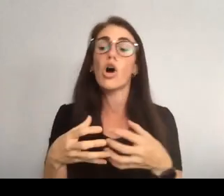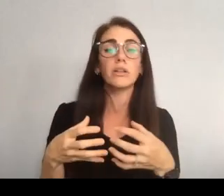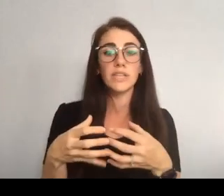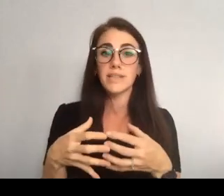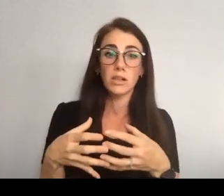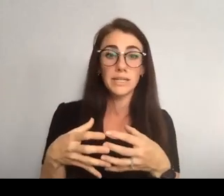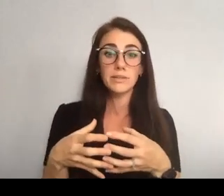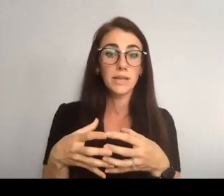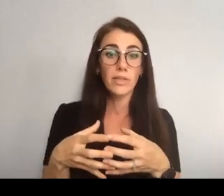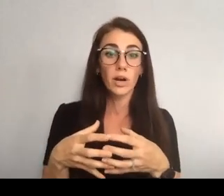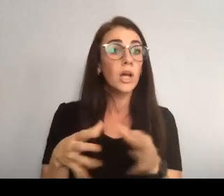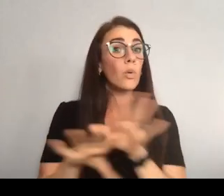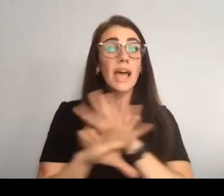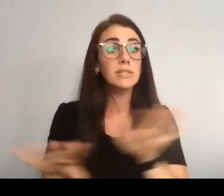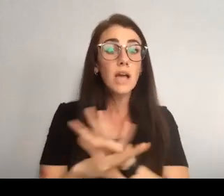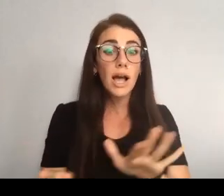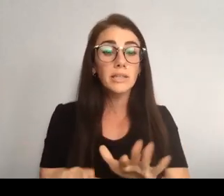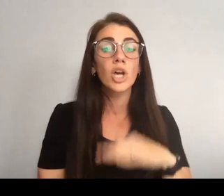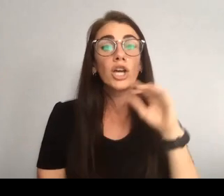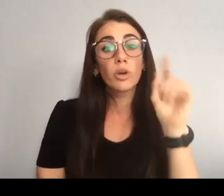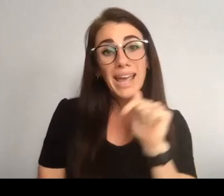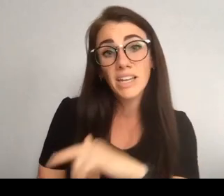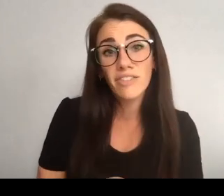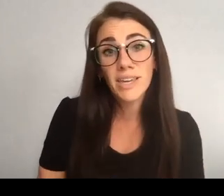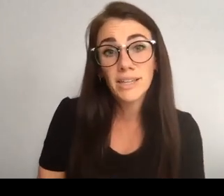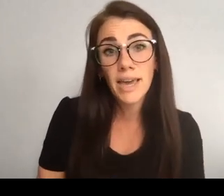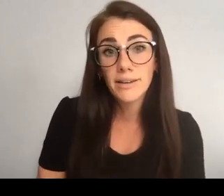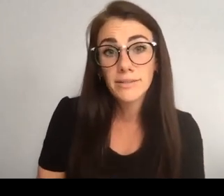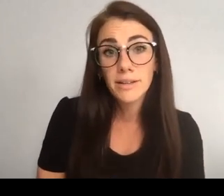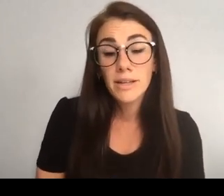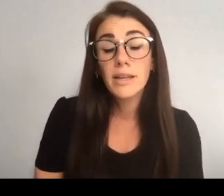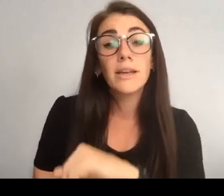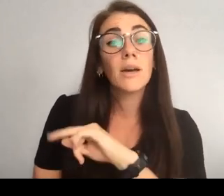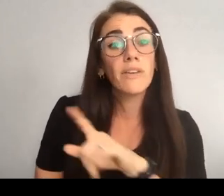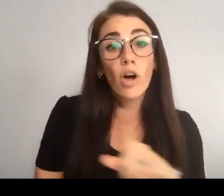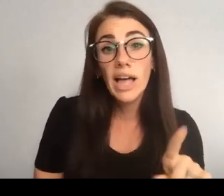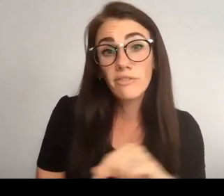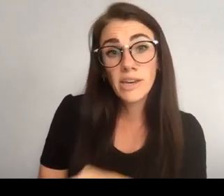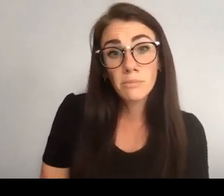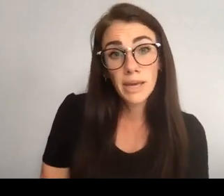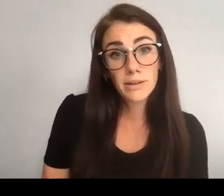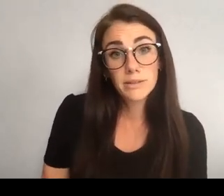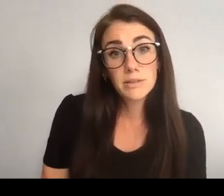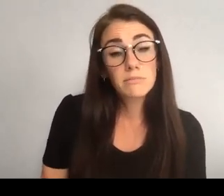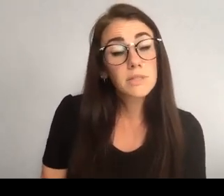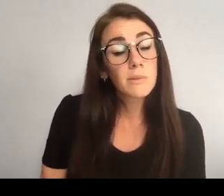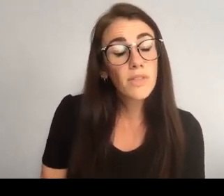all of these elements together without signs you're baking a vegan cake. We've all had vegan baked goods some of them